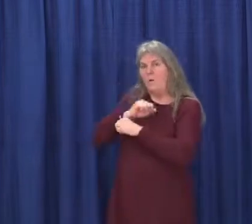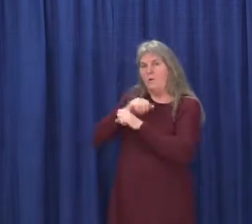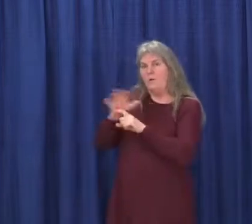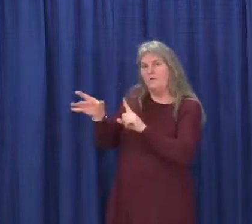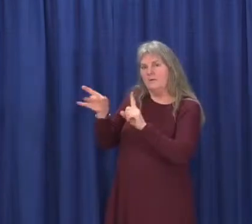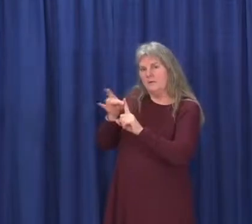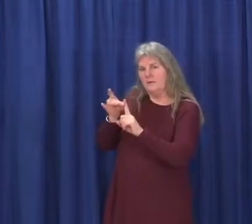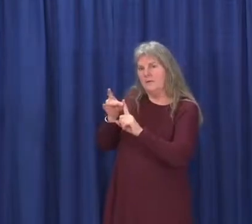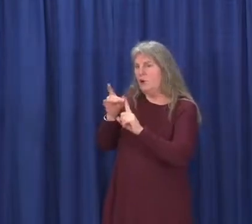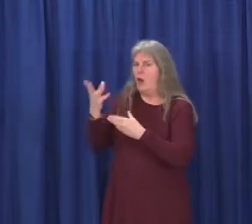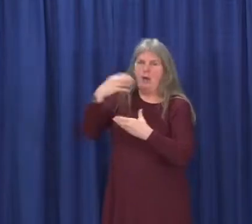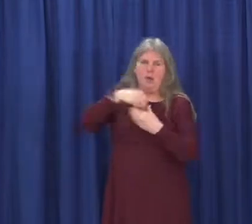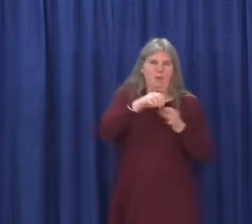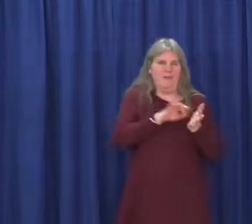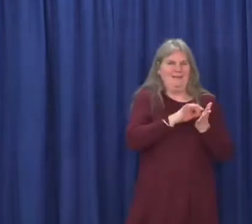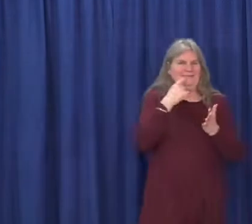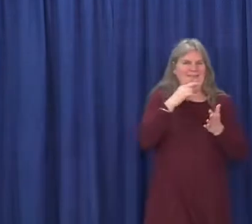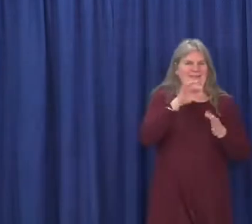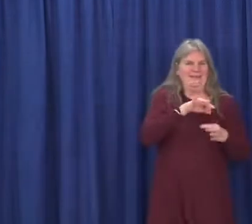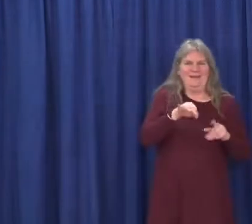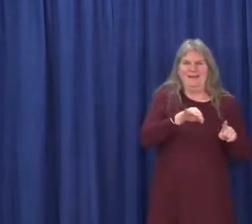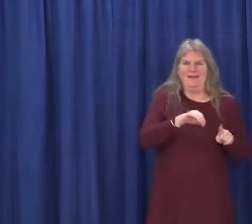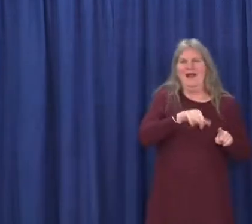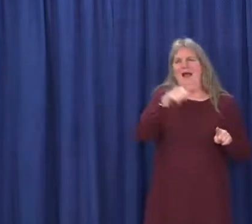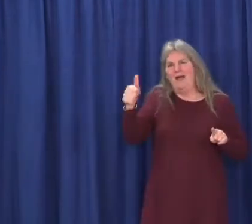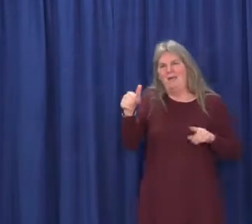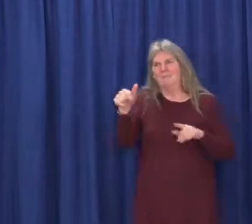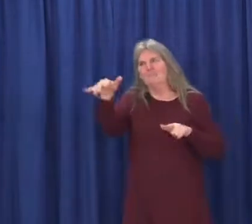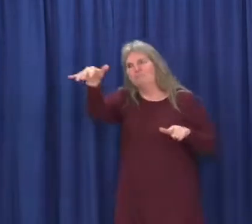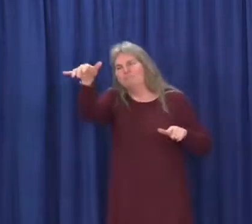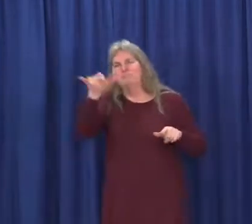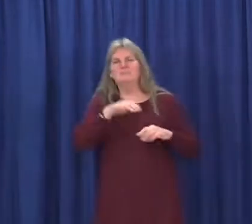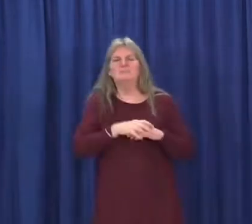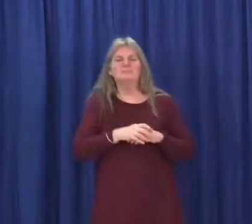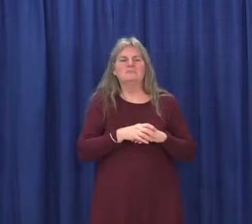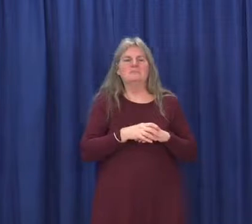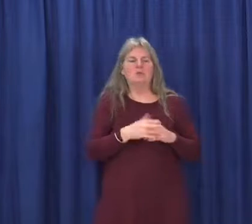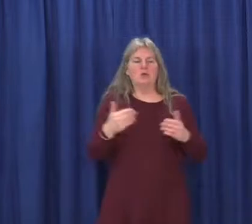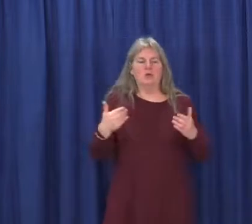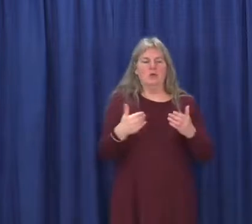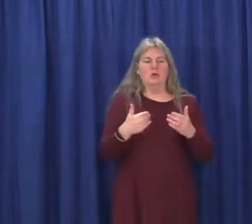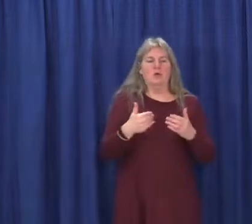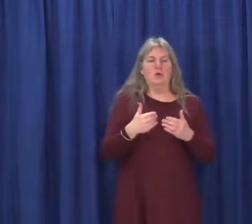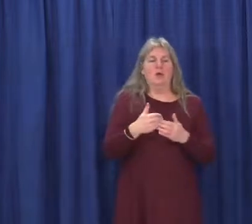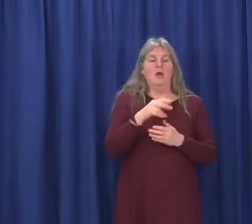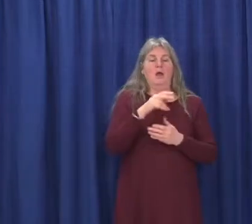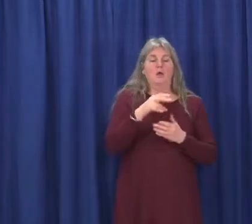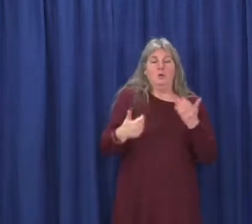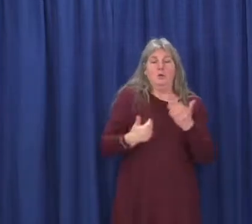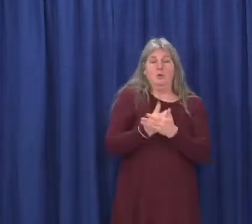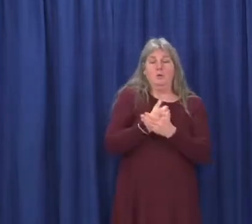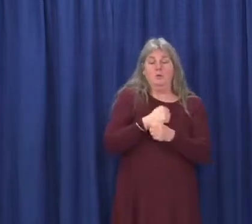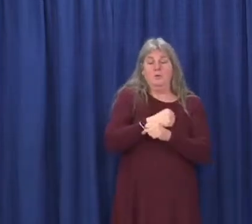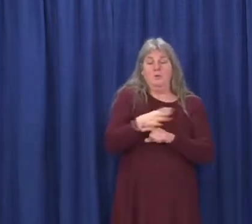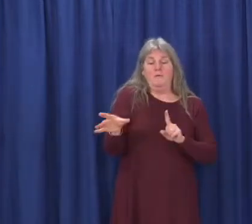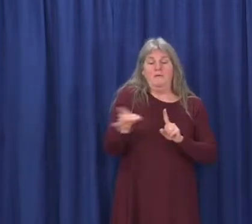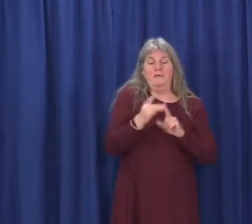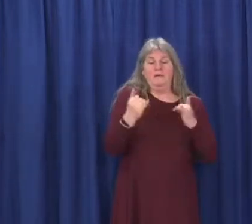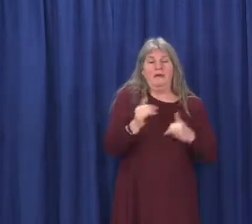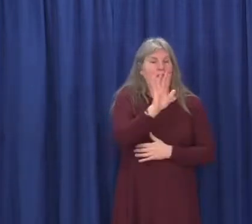in this count. The number of new cases in the system today is 25. Remember that these numbers